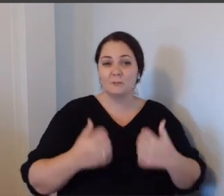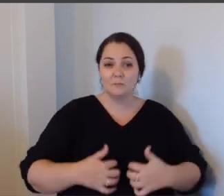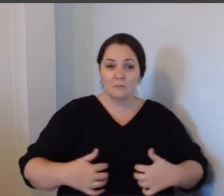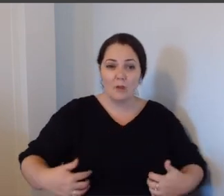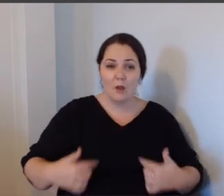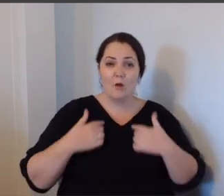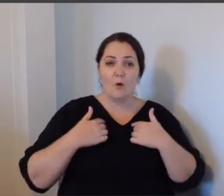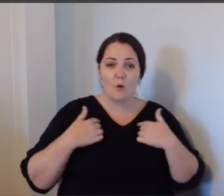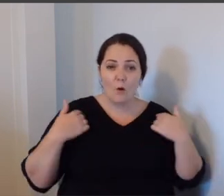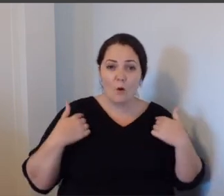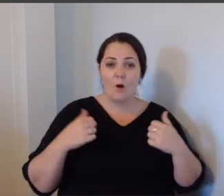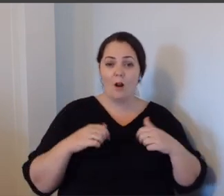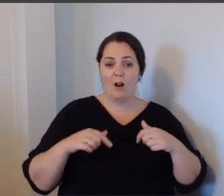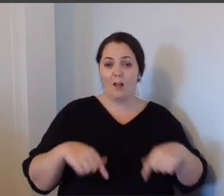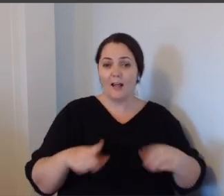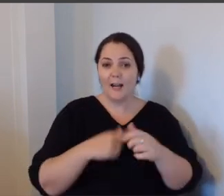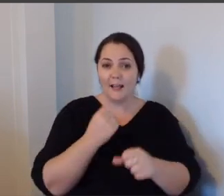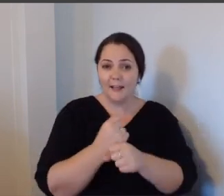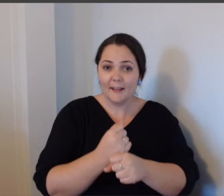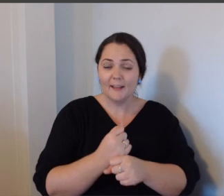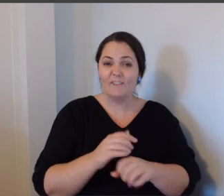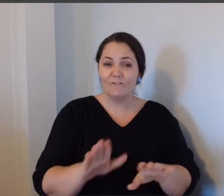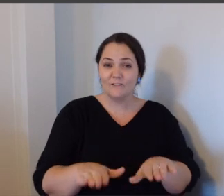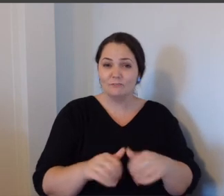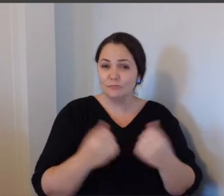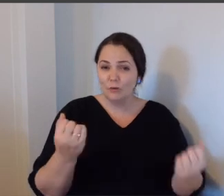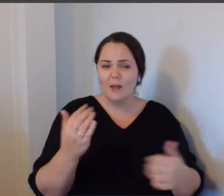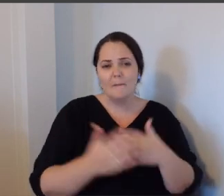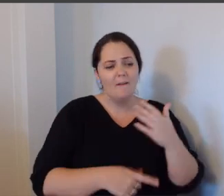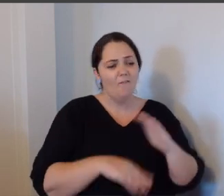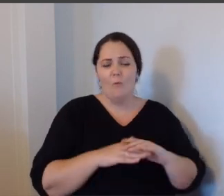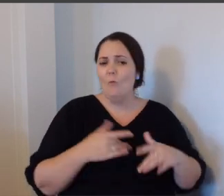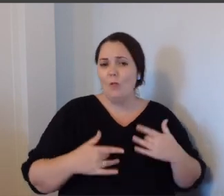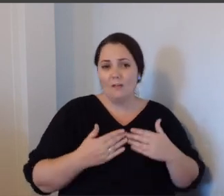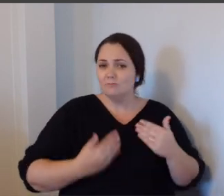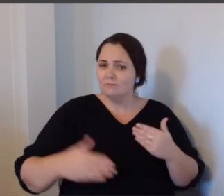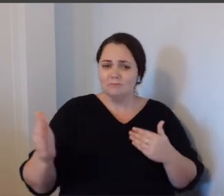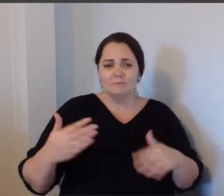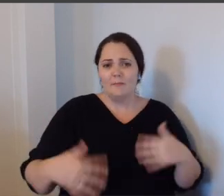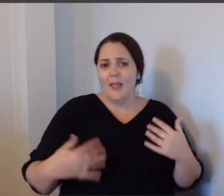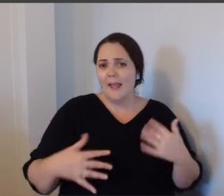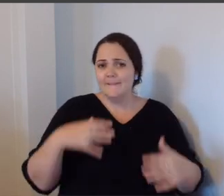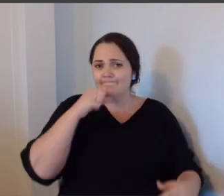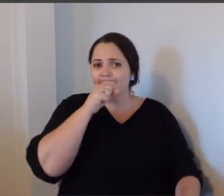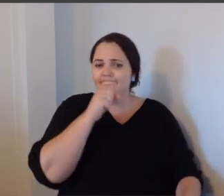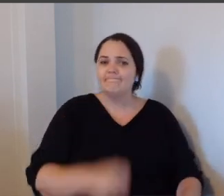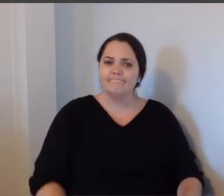broke her legs, her feet and she spent the rest of her life in chronic pain. Now Kahlo's self-portraits